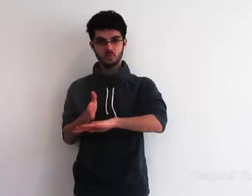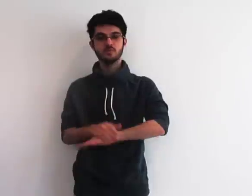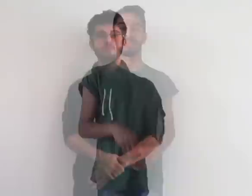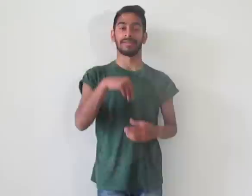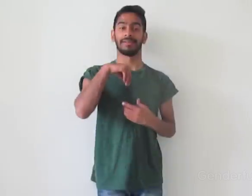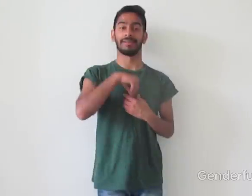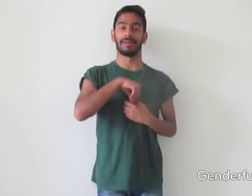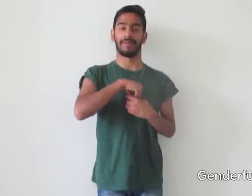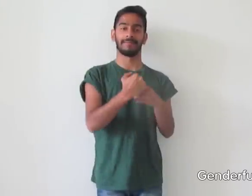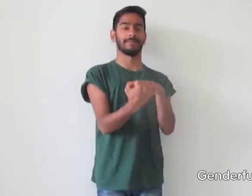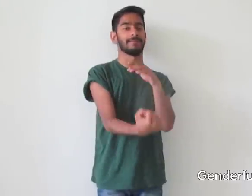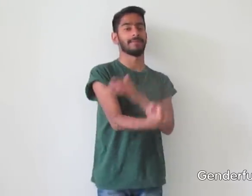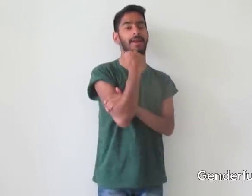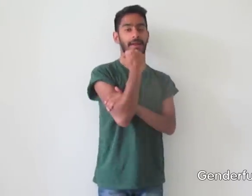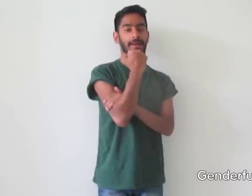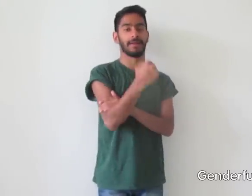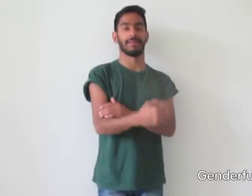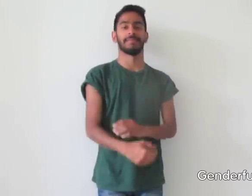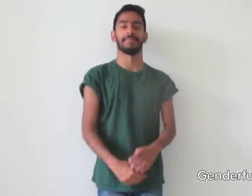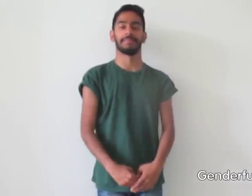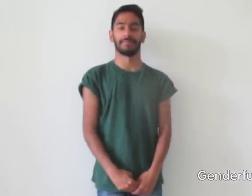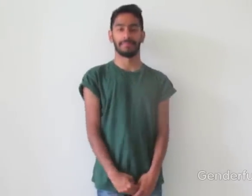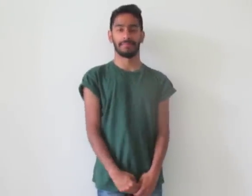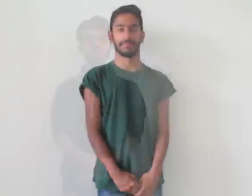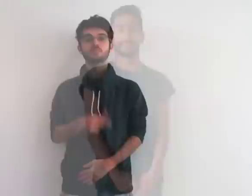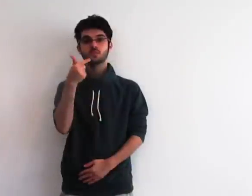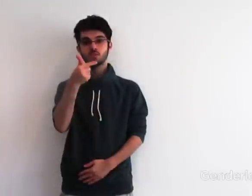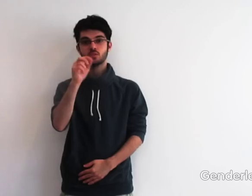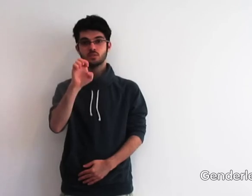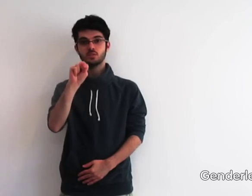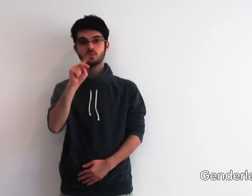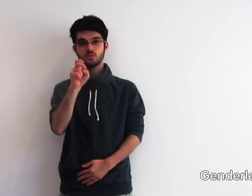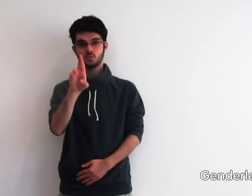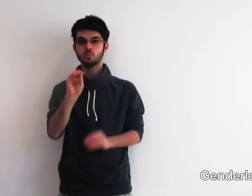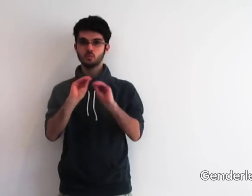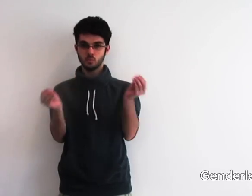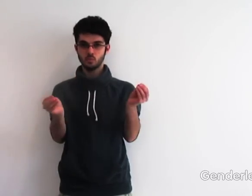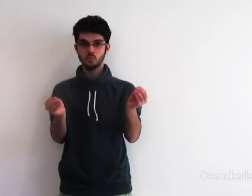GENDERF*CK GENDERLESS